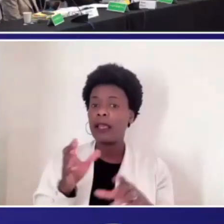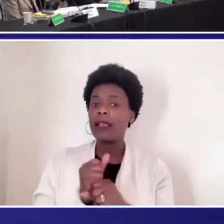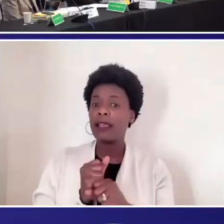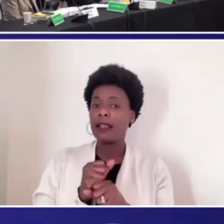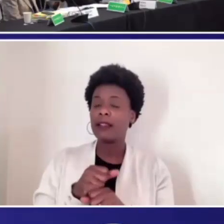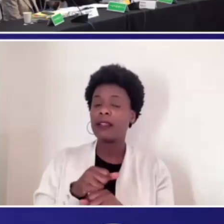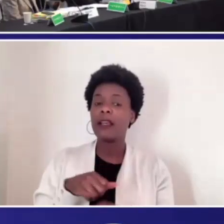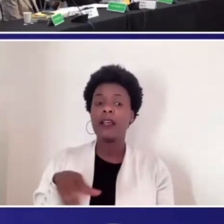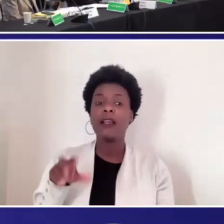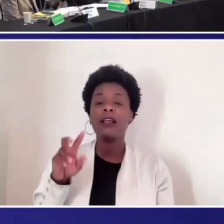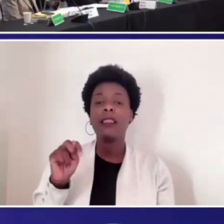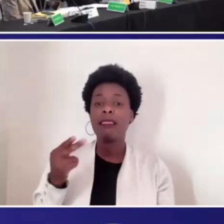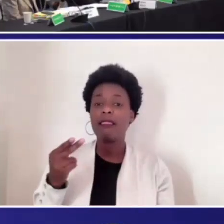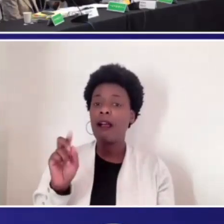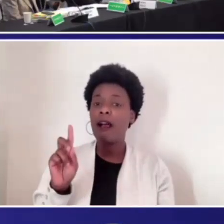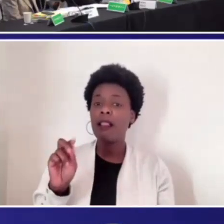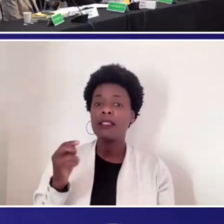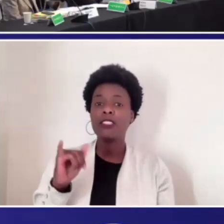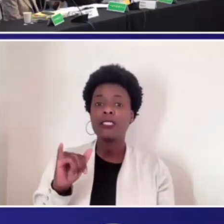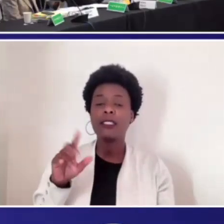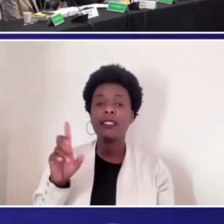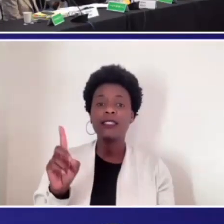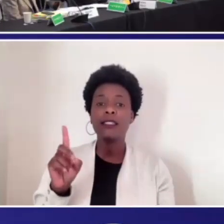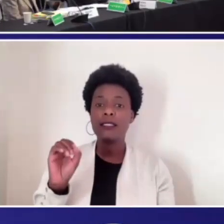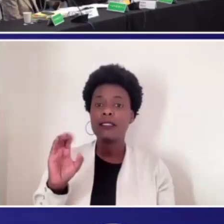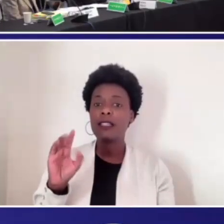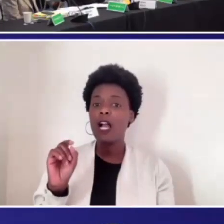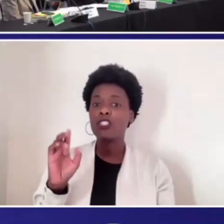You can also get a -- become a canon lawyer.